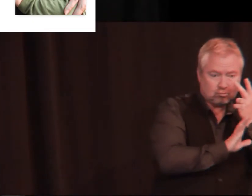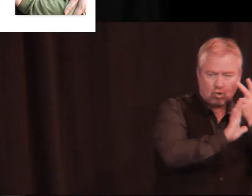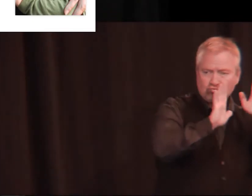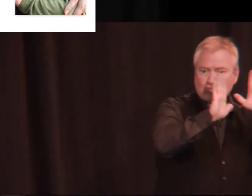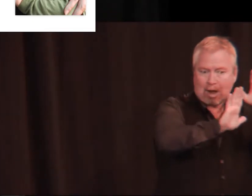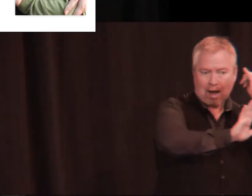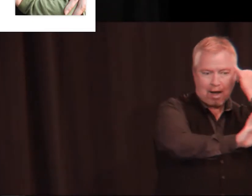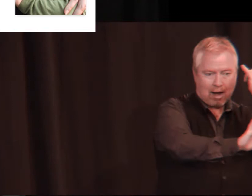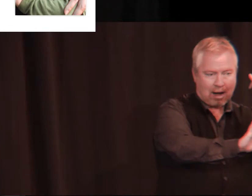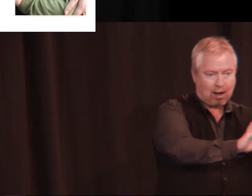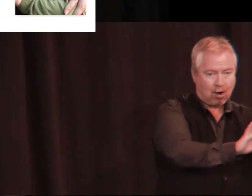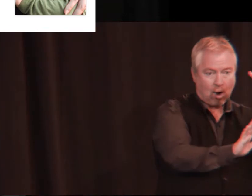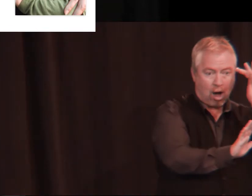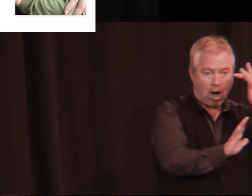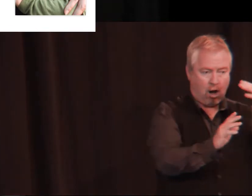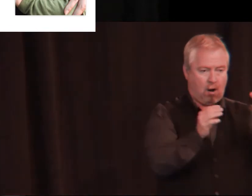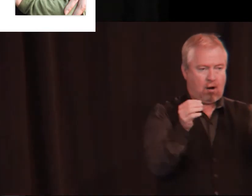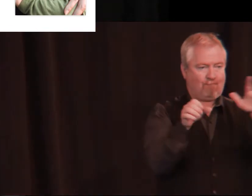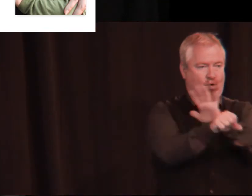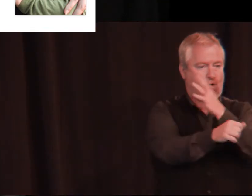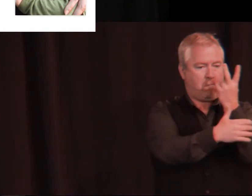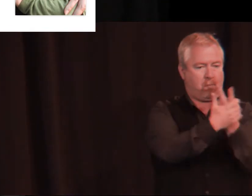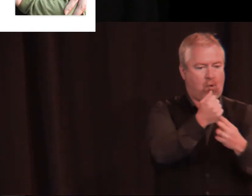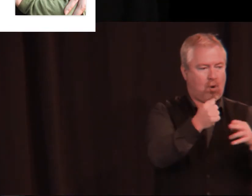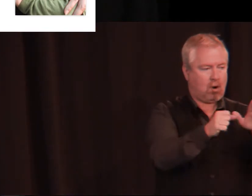a full access to language.